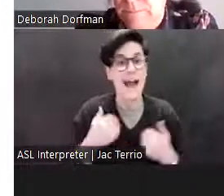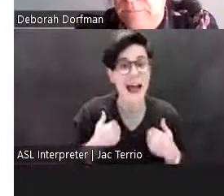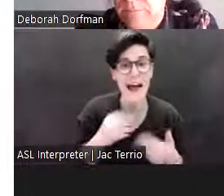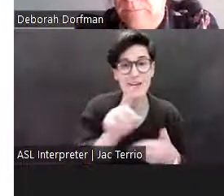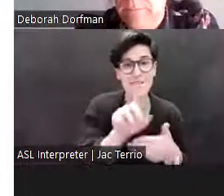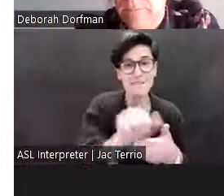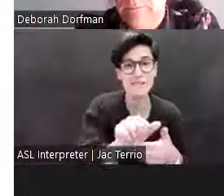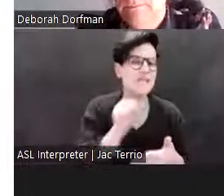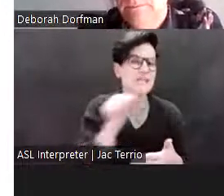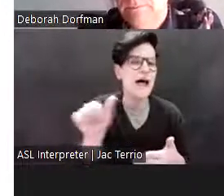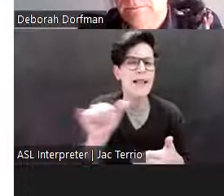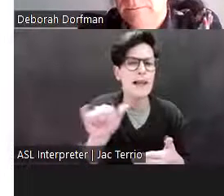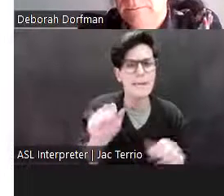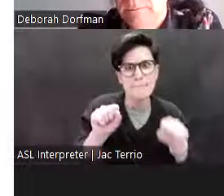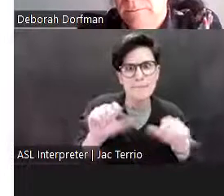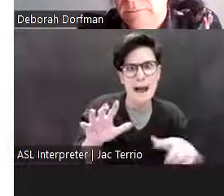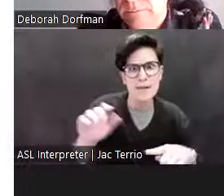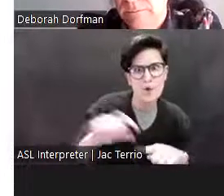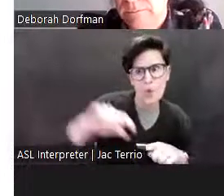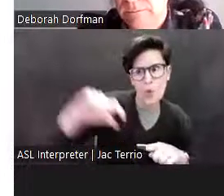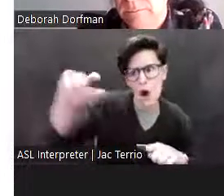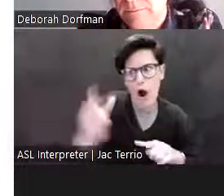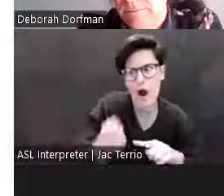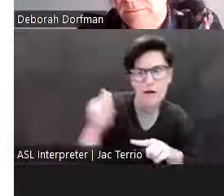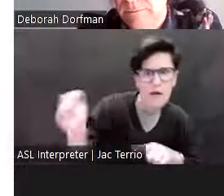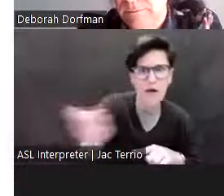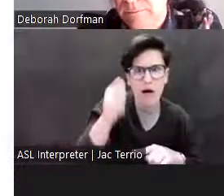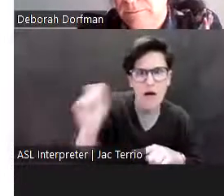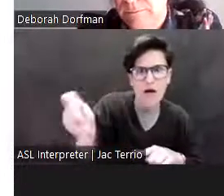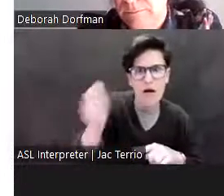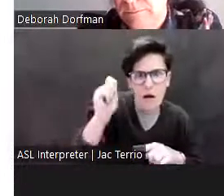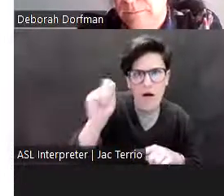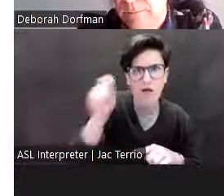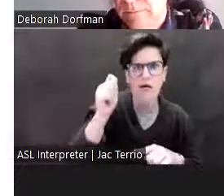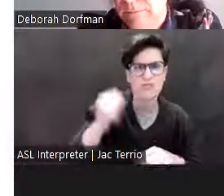15:10:08 You can wave to protect yourself from dis discrimination if you're not qualified